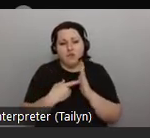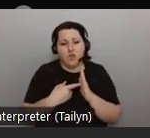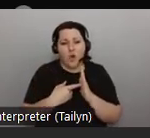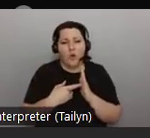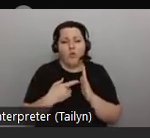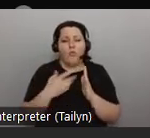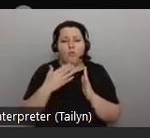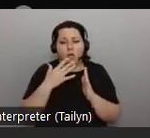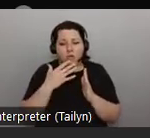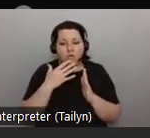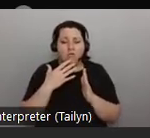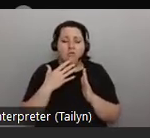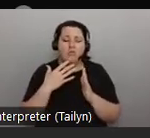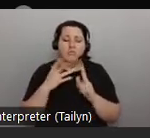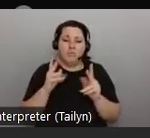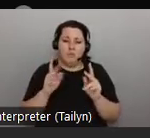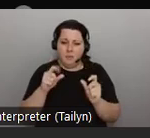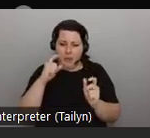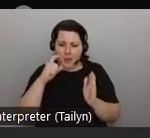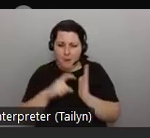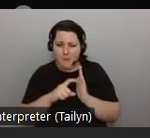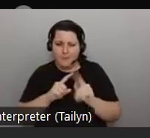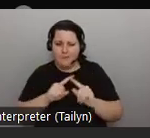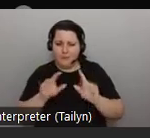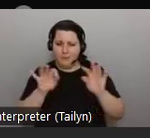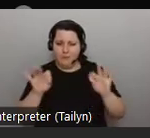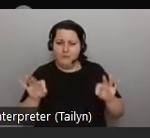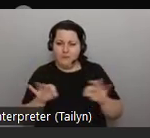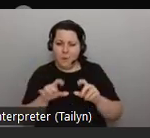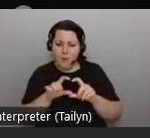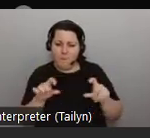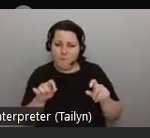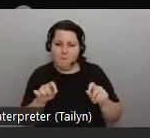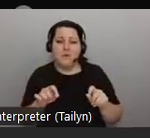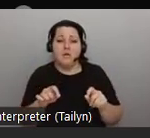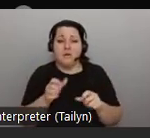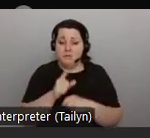what this is. I would recommend having something have a show or a color